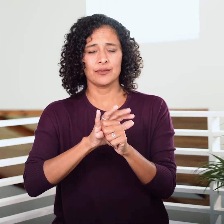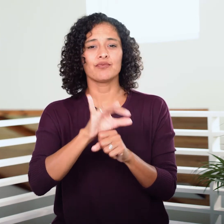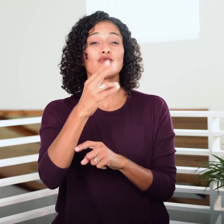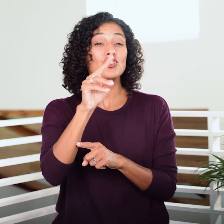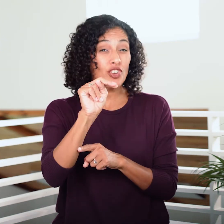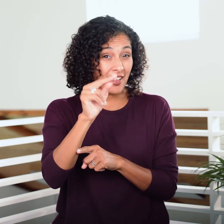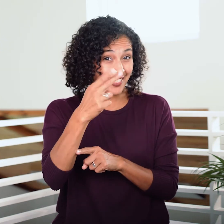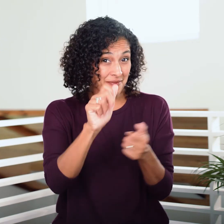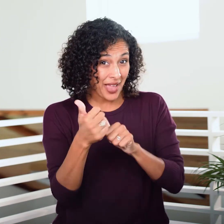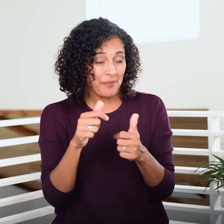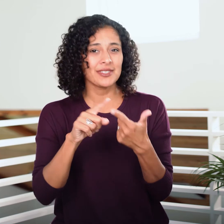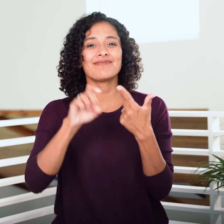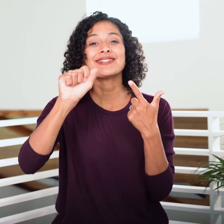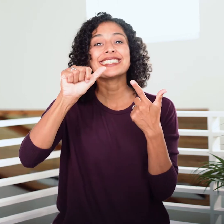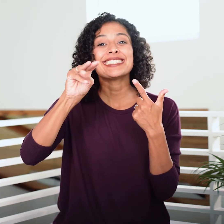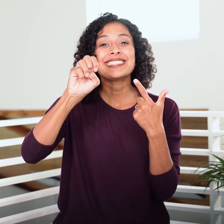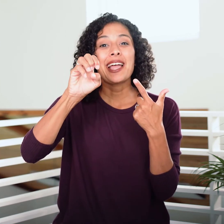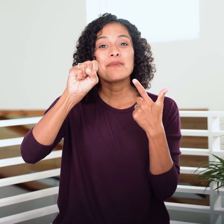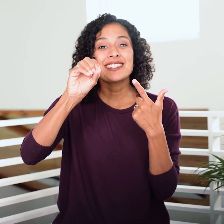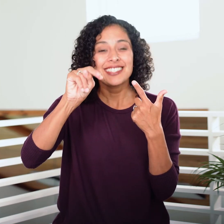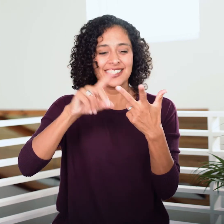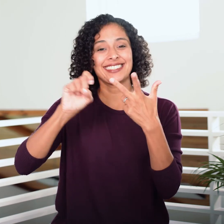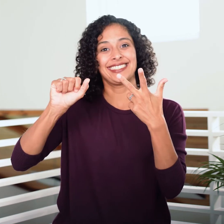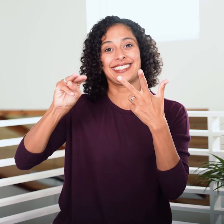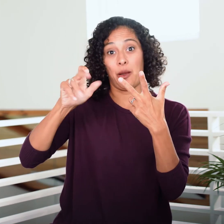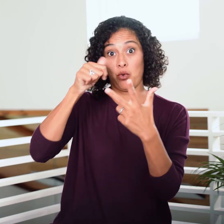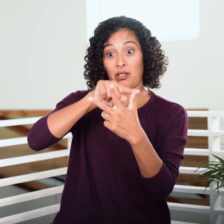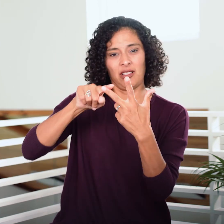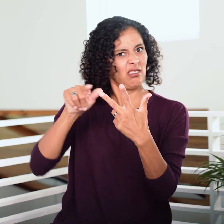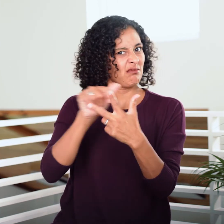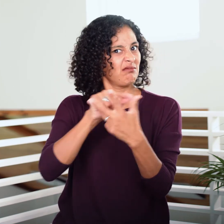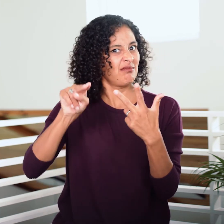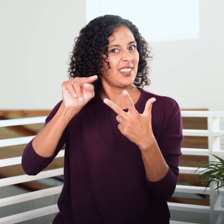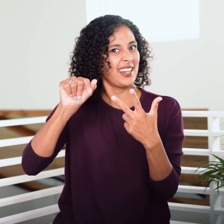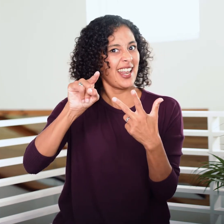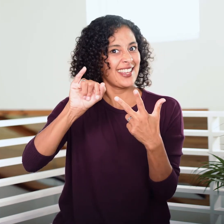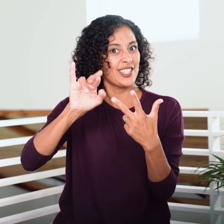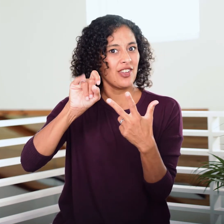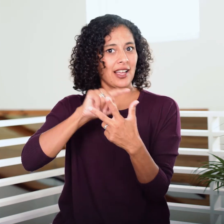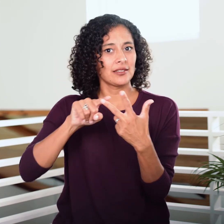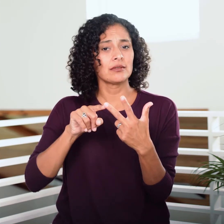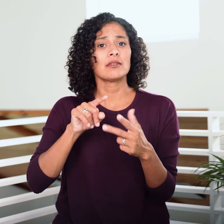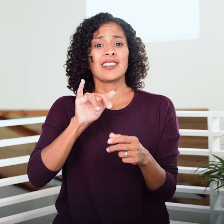John the Baptist, Samson, and Samuel were all lifelong Nazirites,